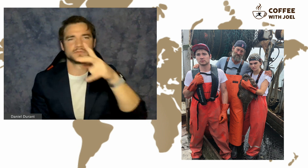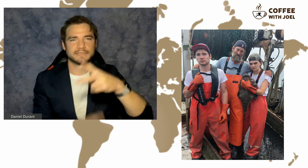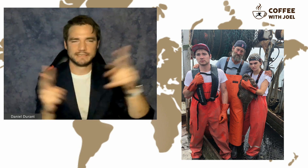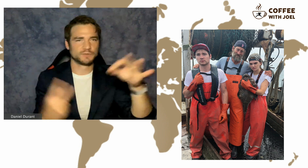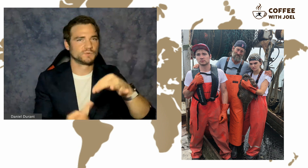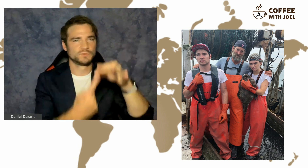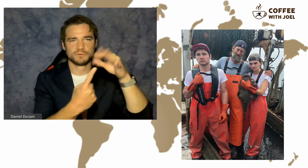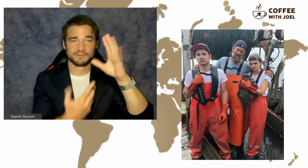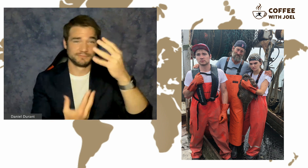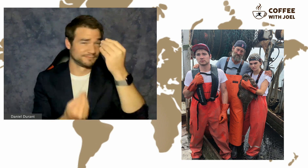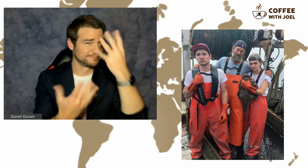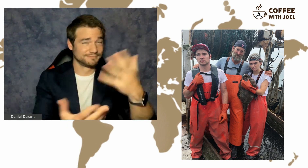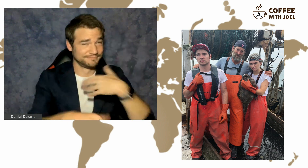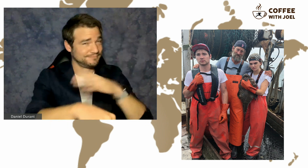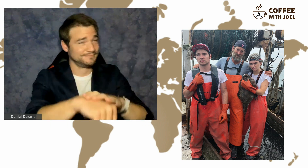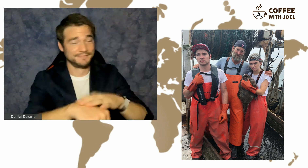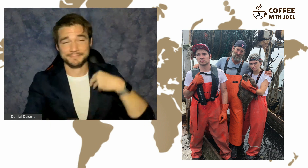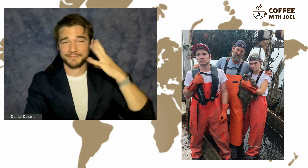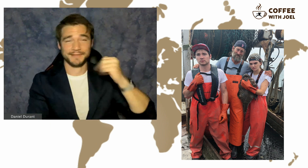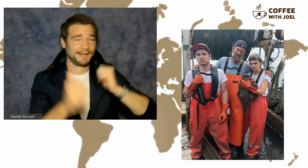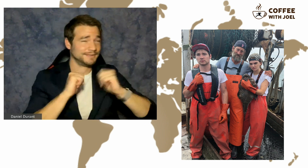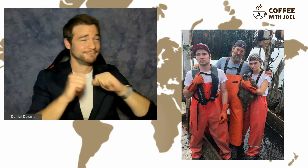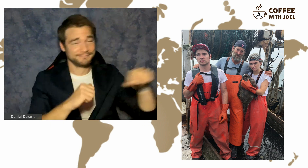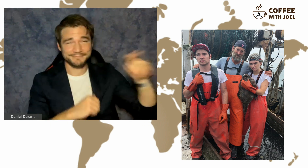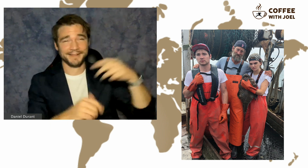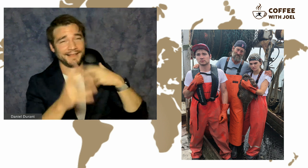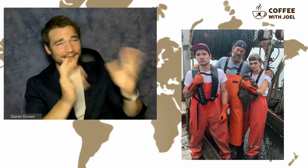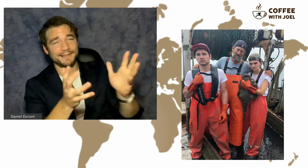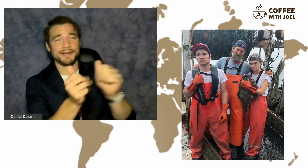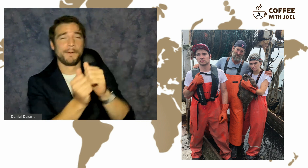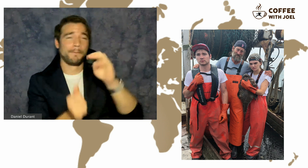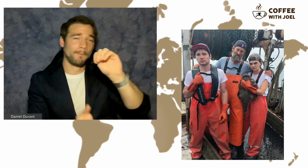That’s amazing, and very unique. I’ll tell you, I’ve experienced acting and chatting